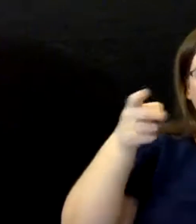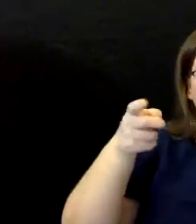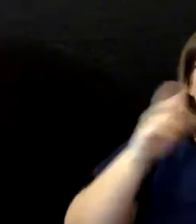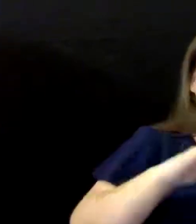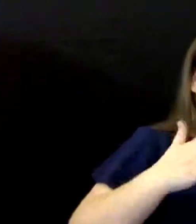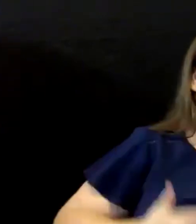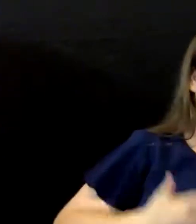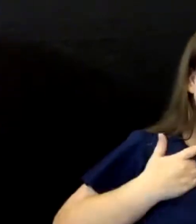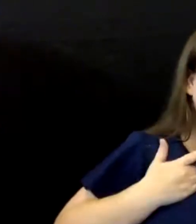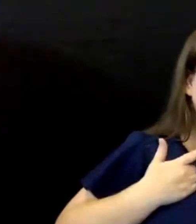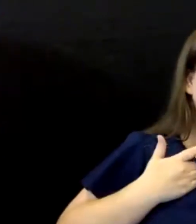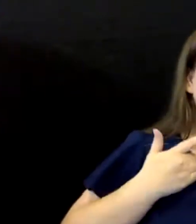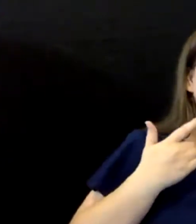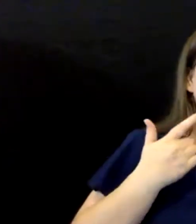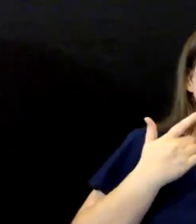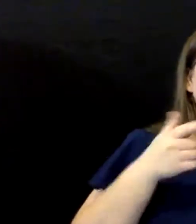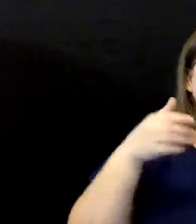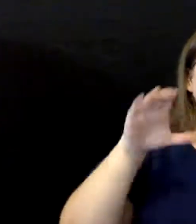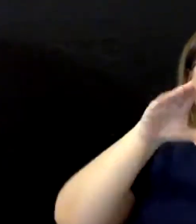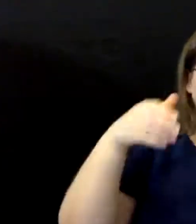. Immediately above us is AOD